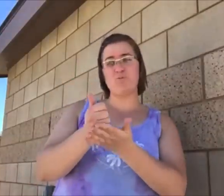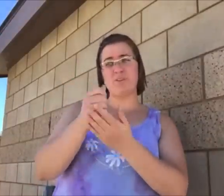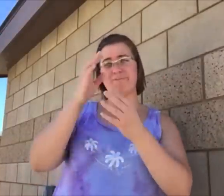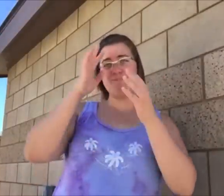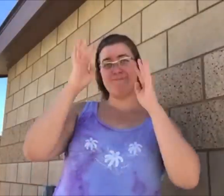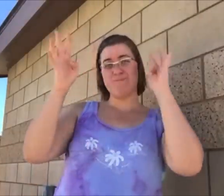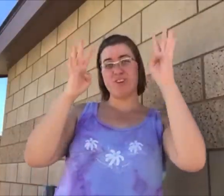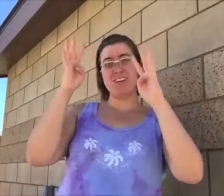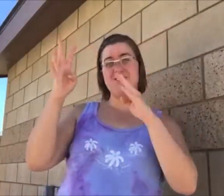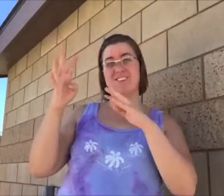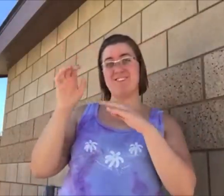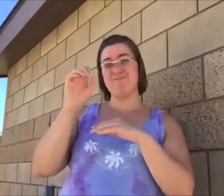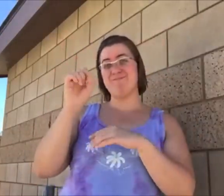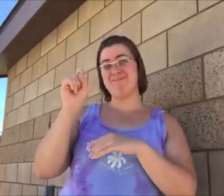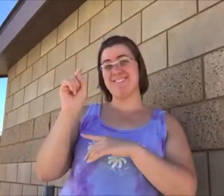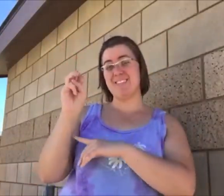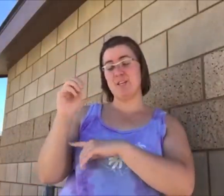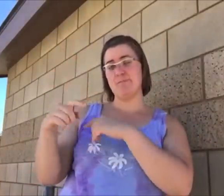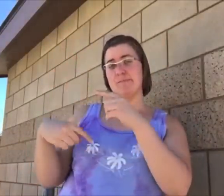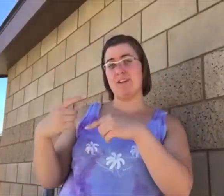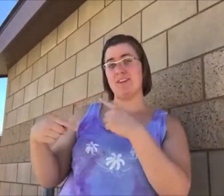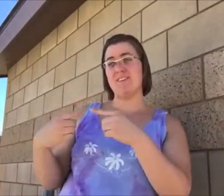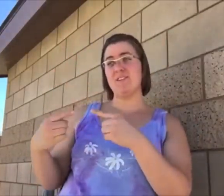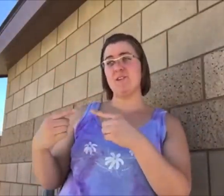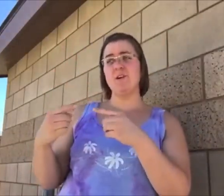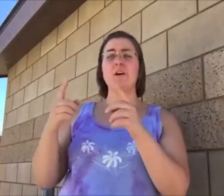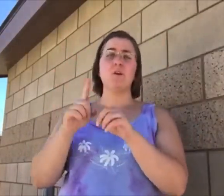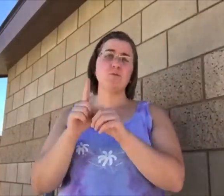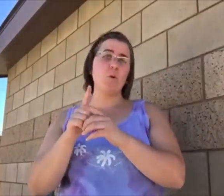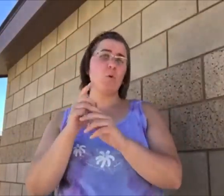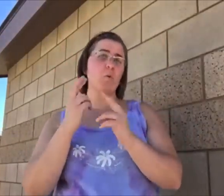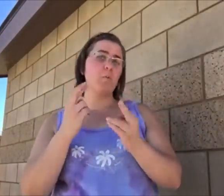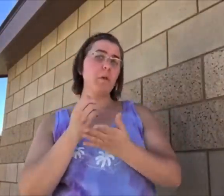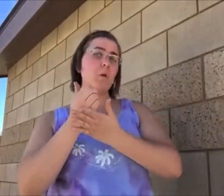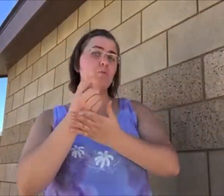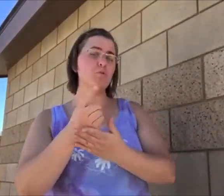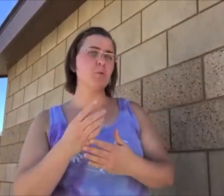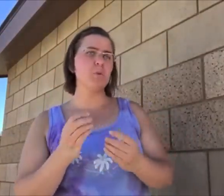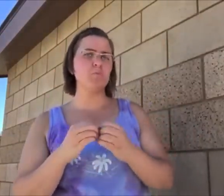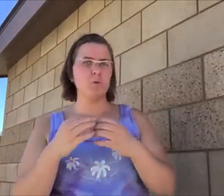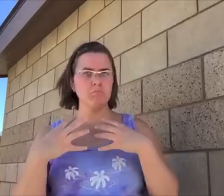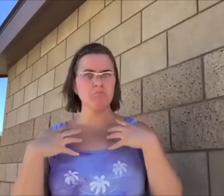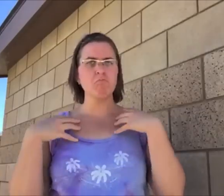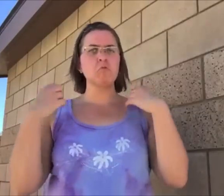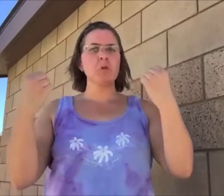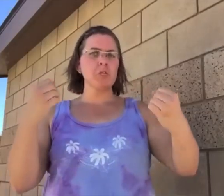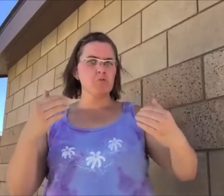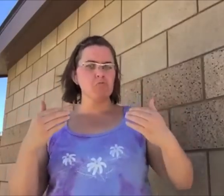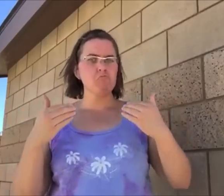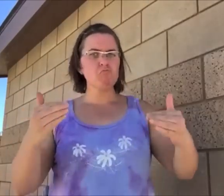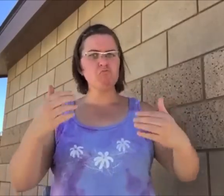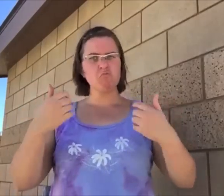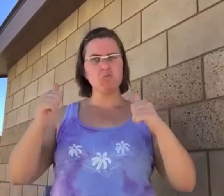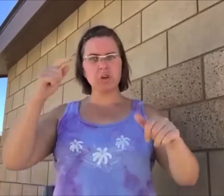(but fun!) process of creating signs for STEM. Also, I hope that by watching, you will find yourself more confident and more willing to go forth